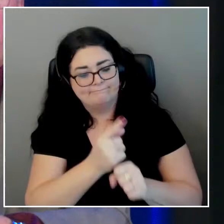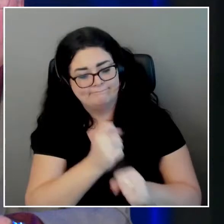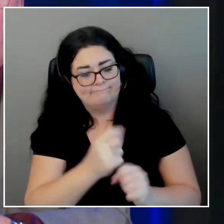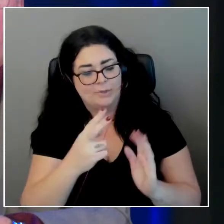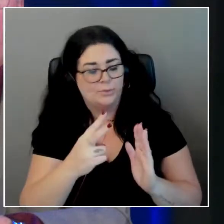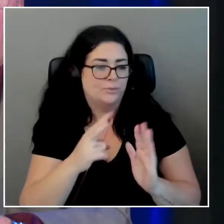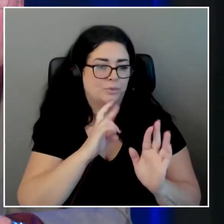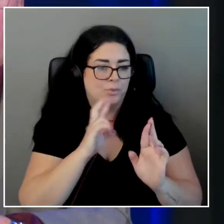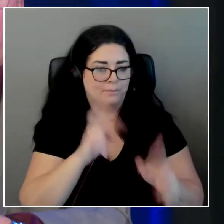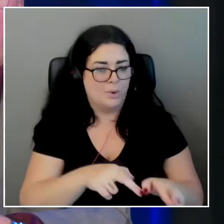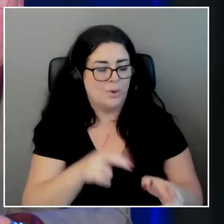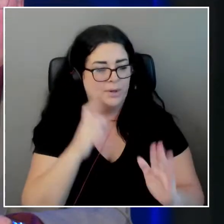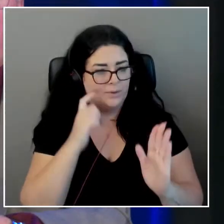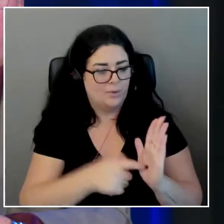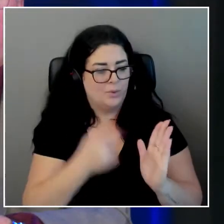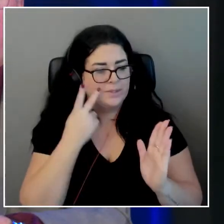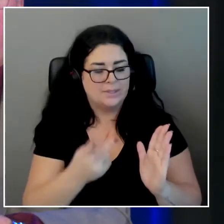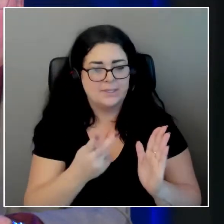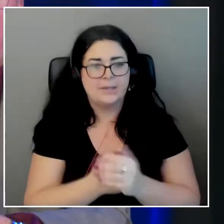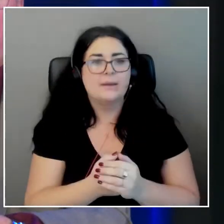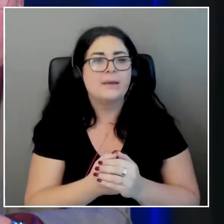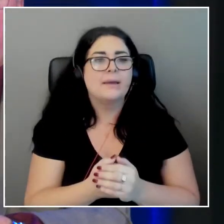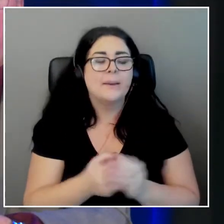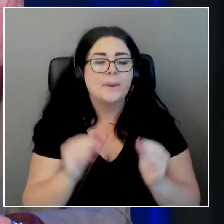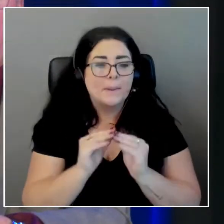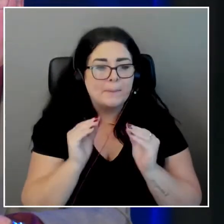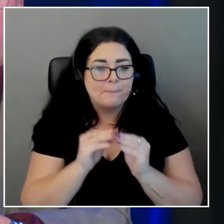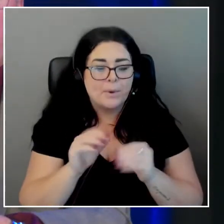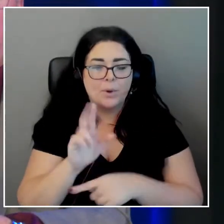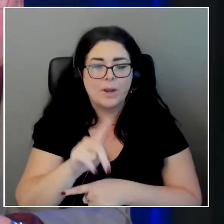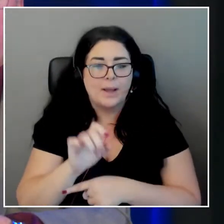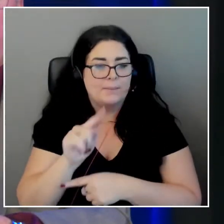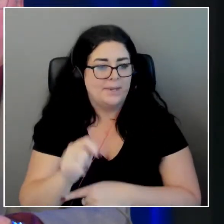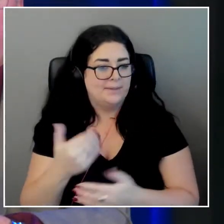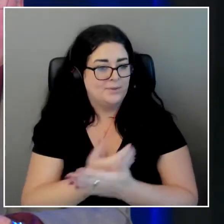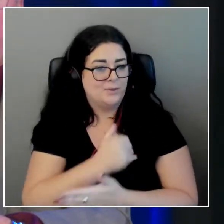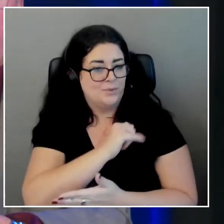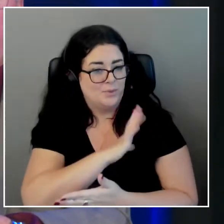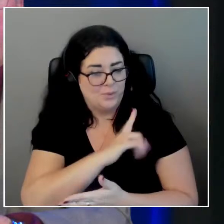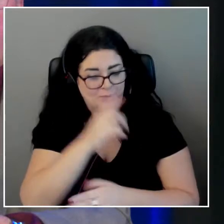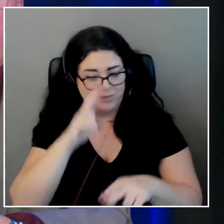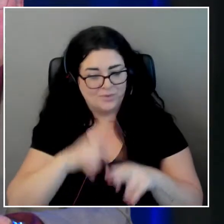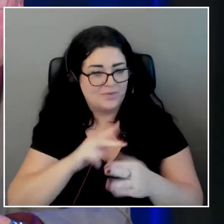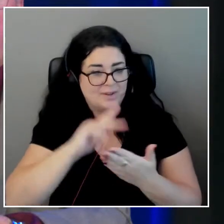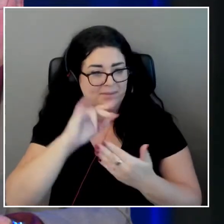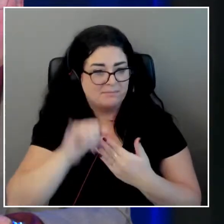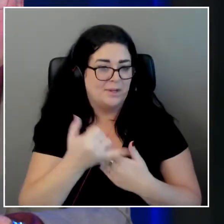I look forward to providing further updates about the exciting projects that are on the horizon at Marine Atlantic. Thank you.